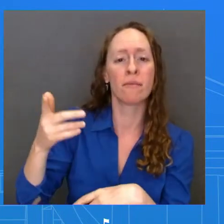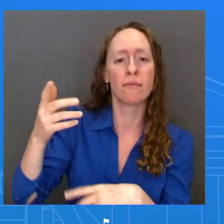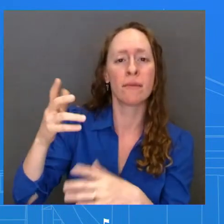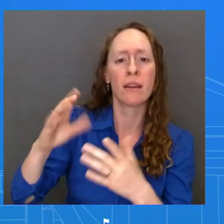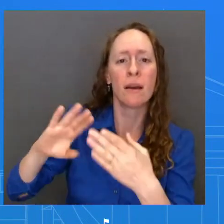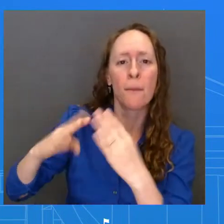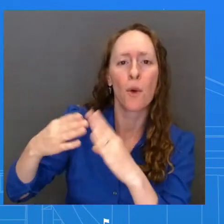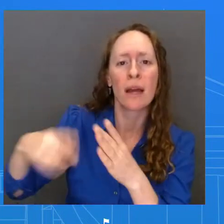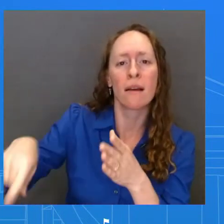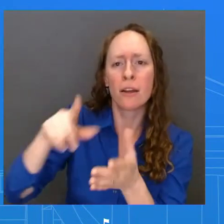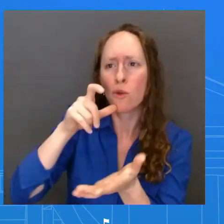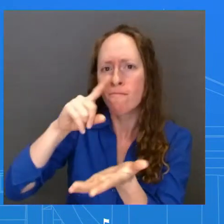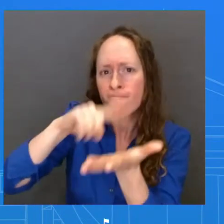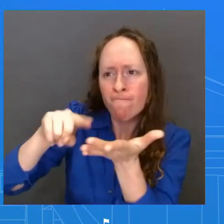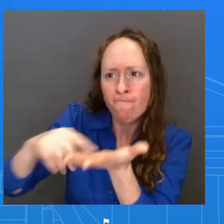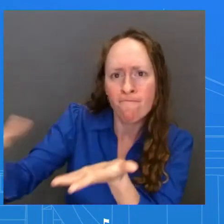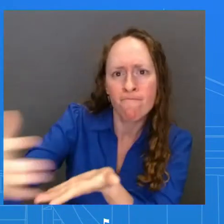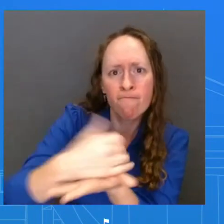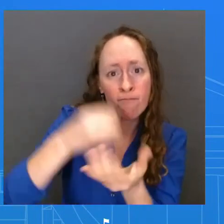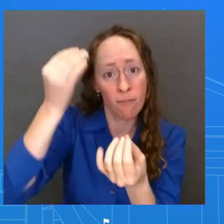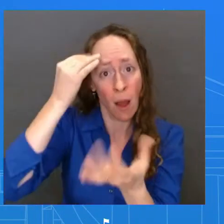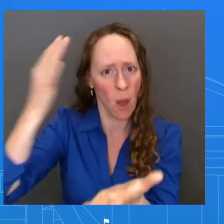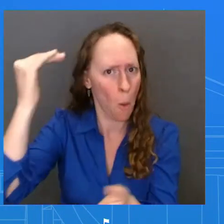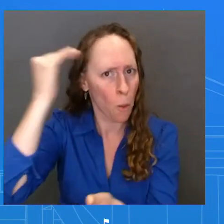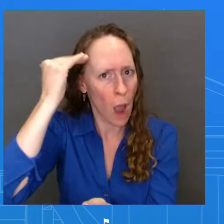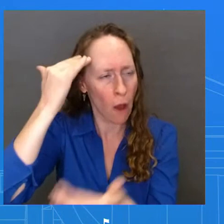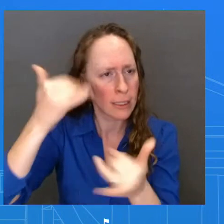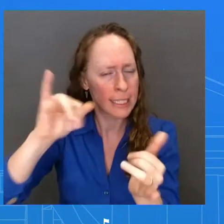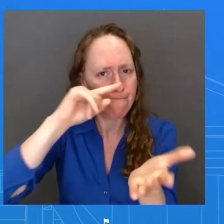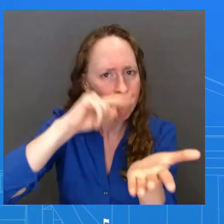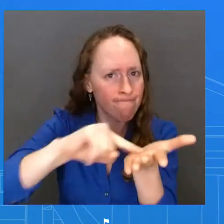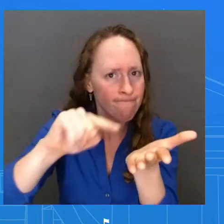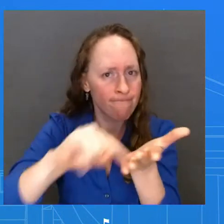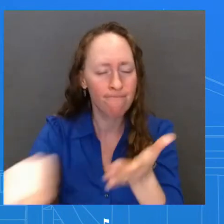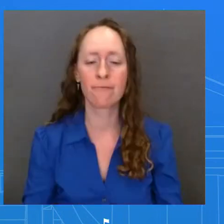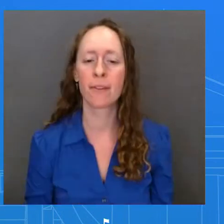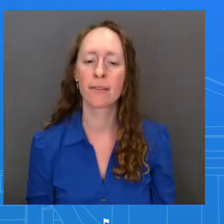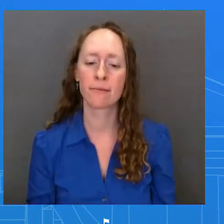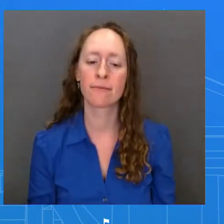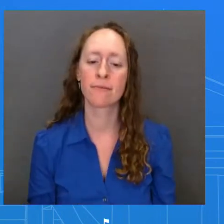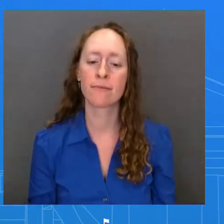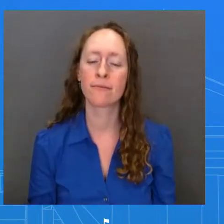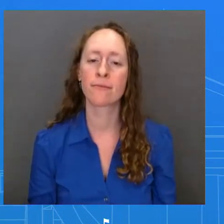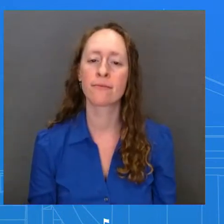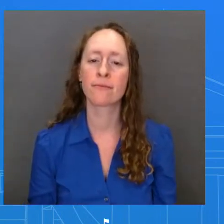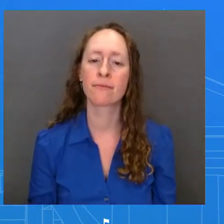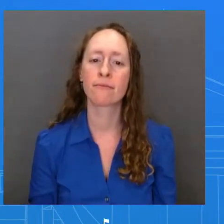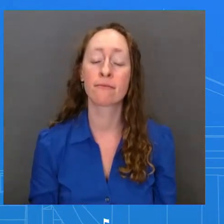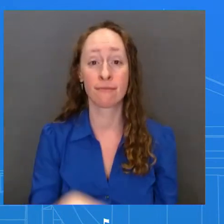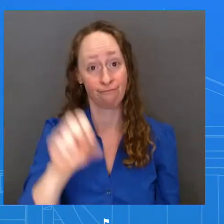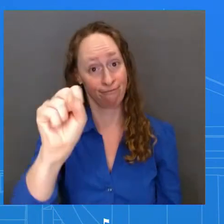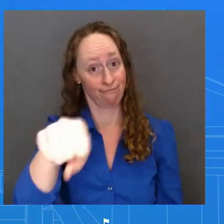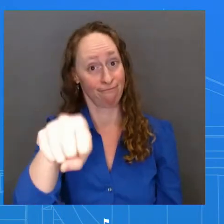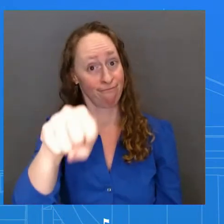Russia has been seeking to get materiel for its war effort in Ukraine from Pyongyang, from North Korea.